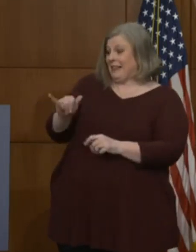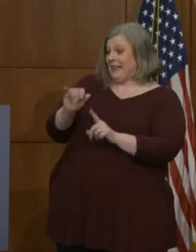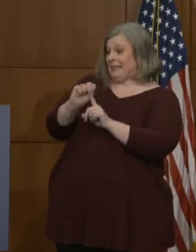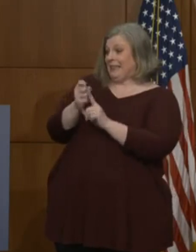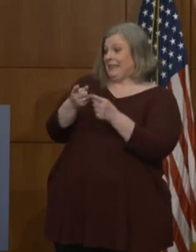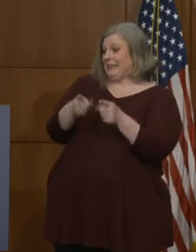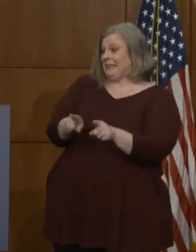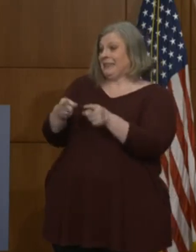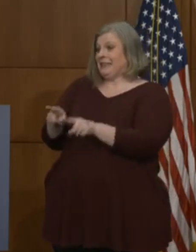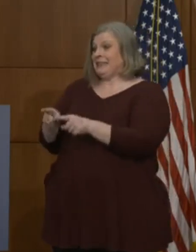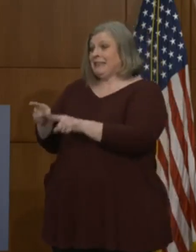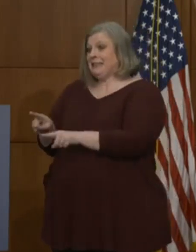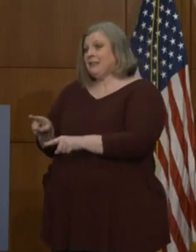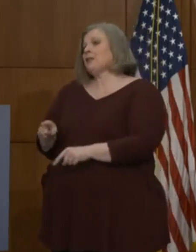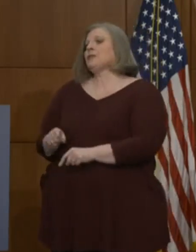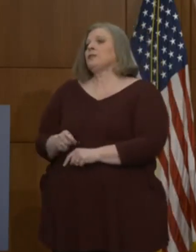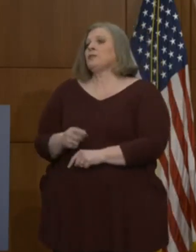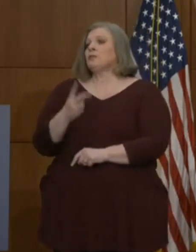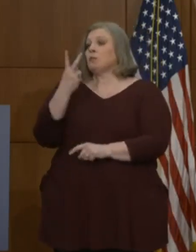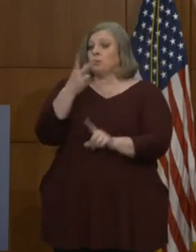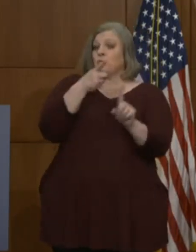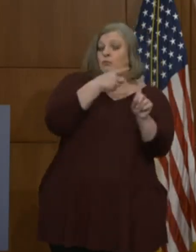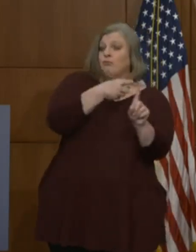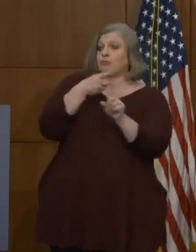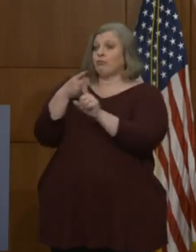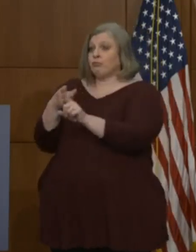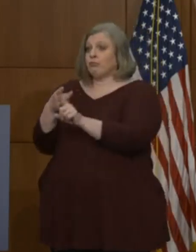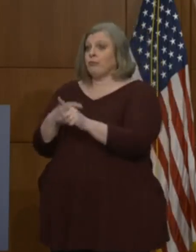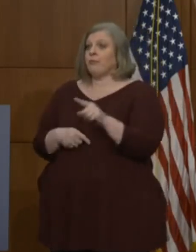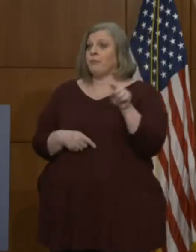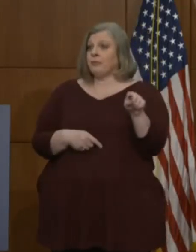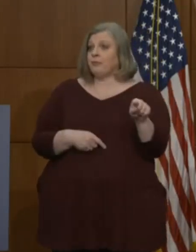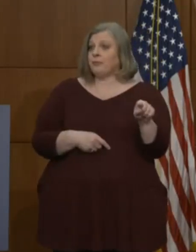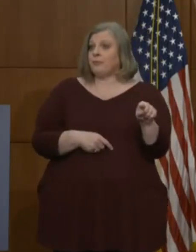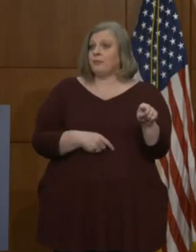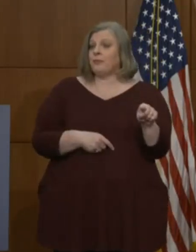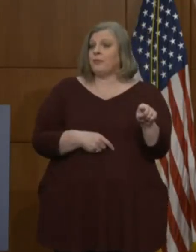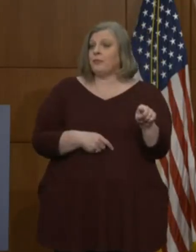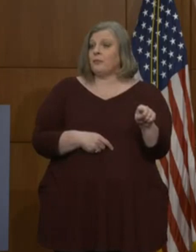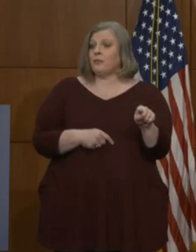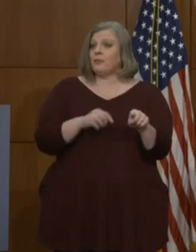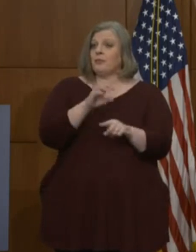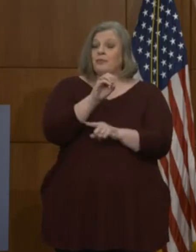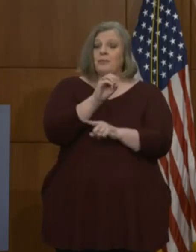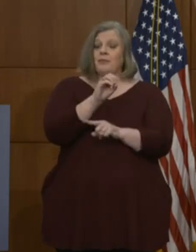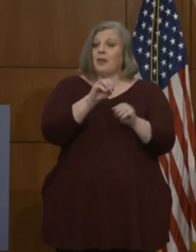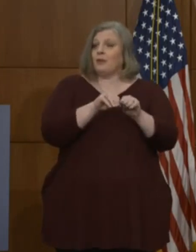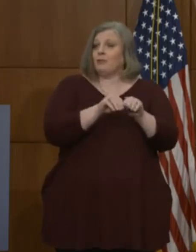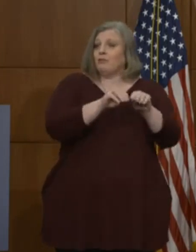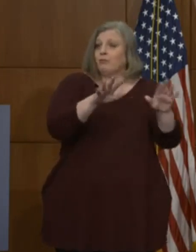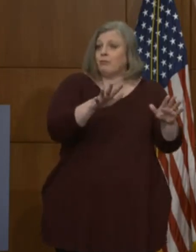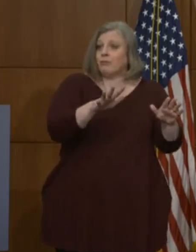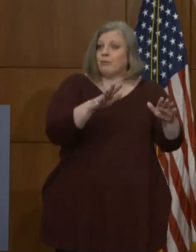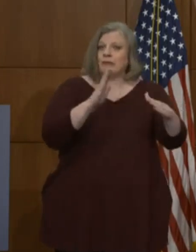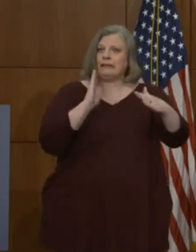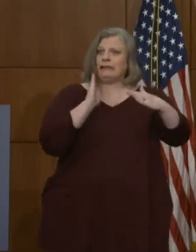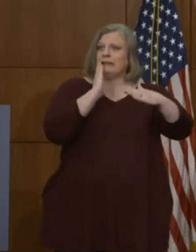CAN HAVE MORE TESTING IT THE BETTER OF WHERE THIS IS HALF BETTER OF WHERE THIS IS HALF AND THERE’S A REAL AS ONE.